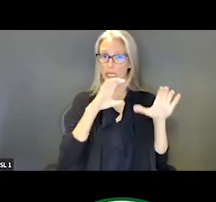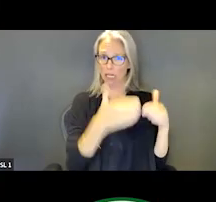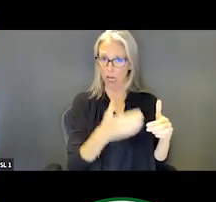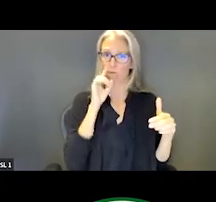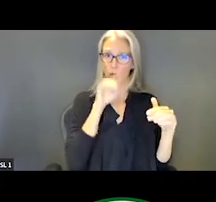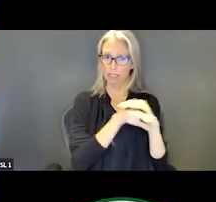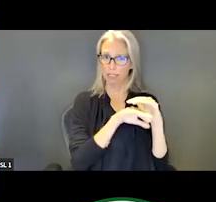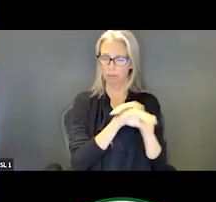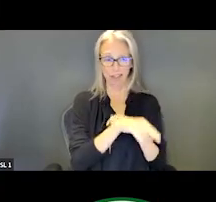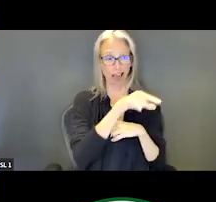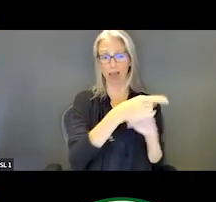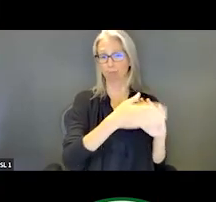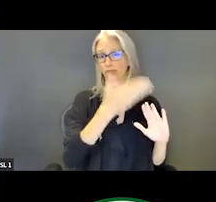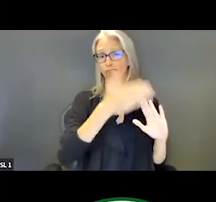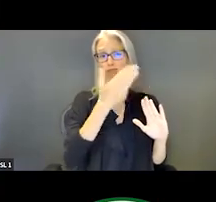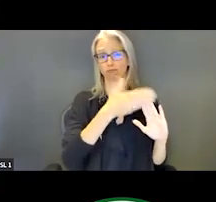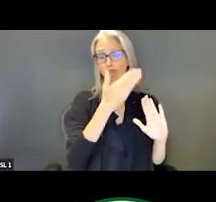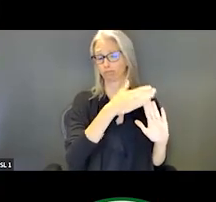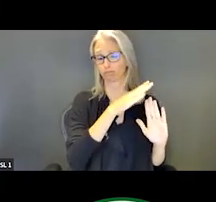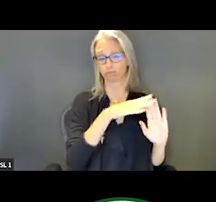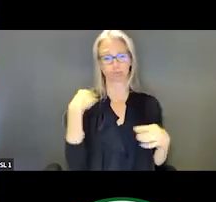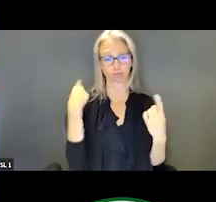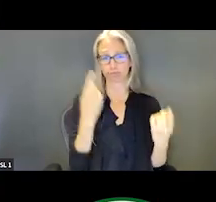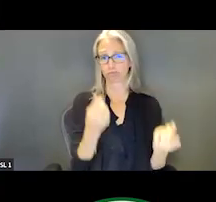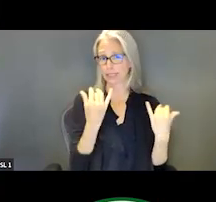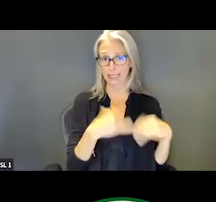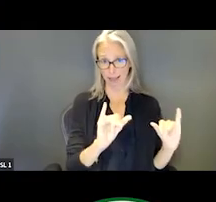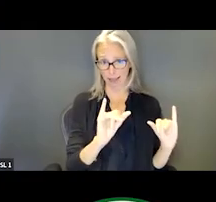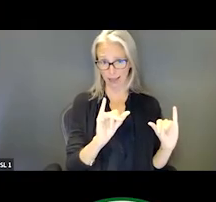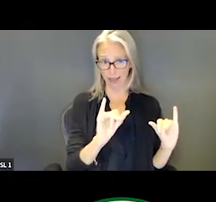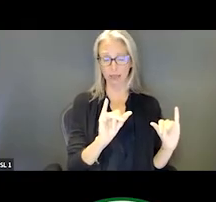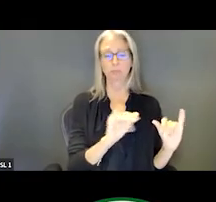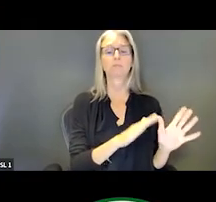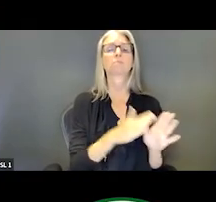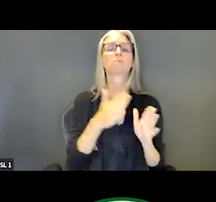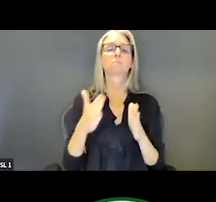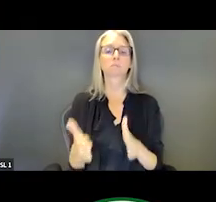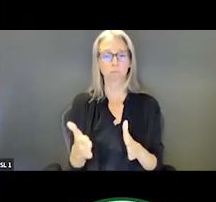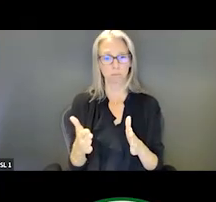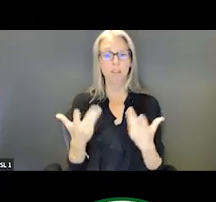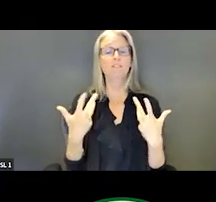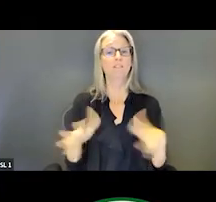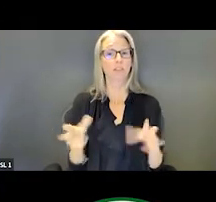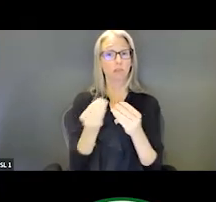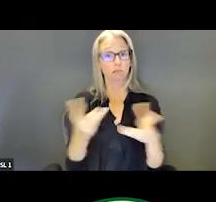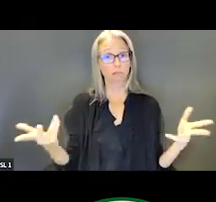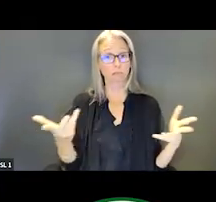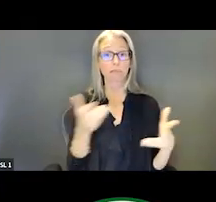building downtown. And got a meeting with the regional manager at the time and myself and asked looked at